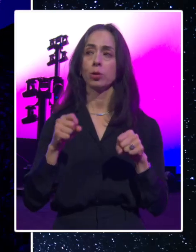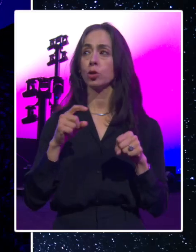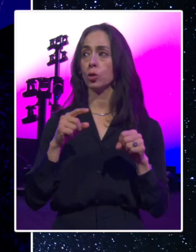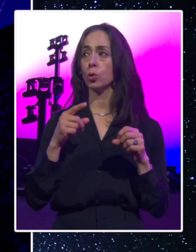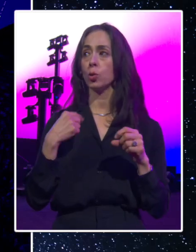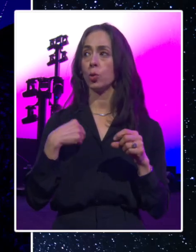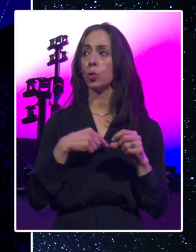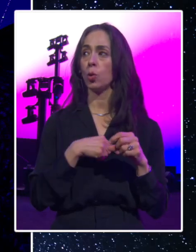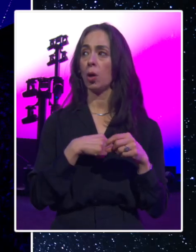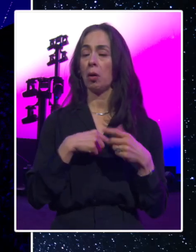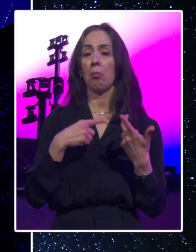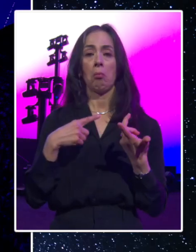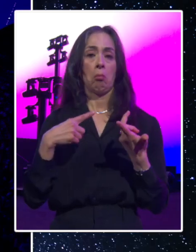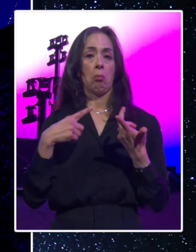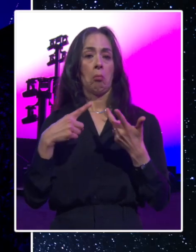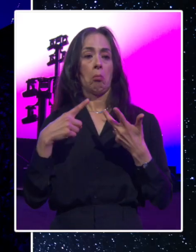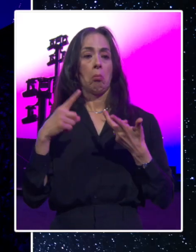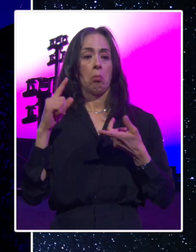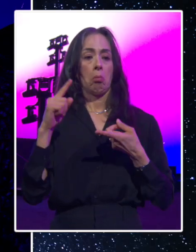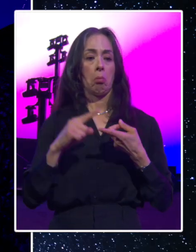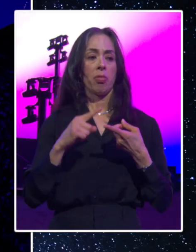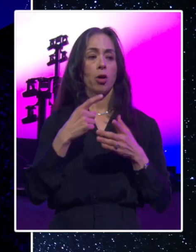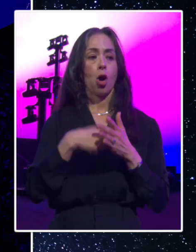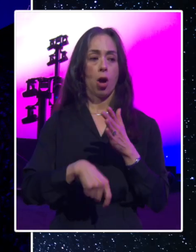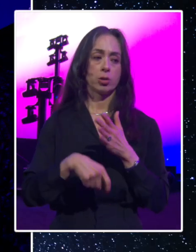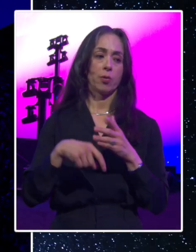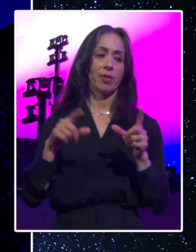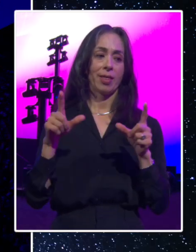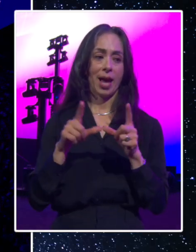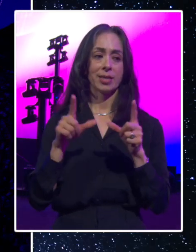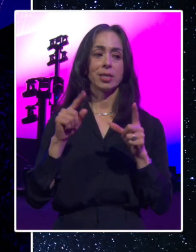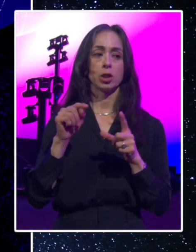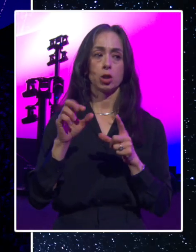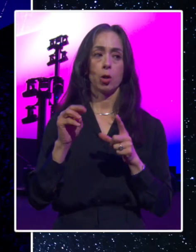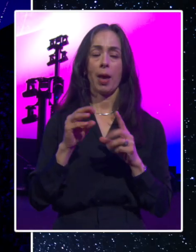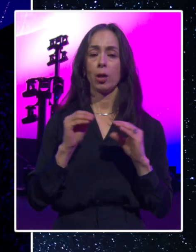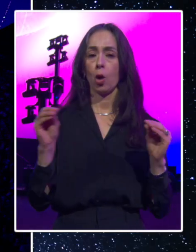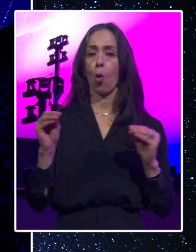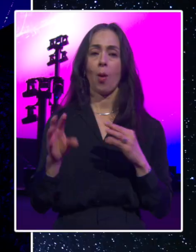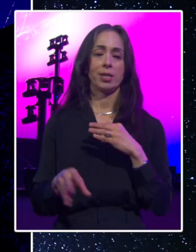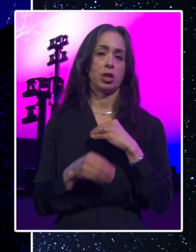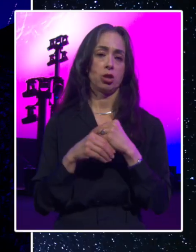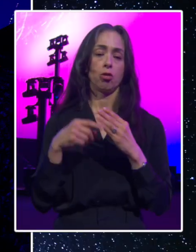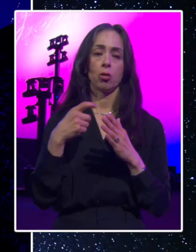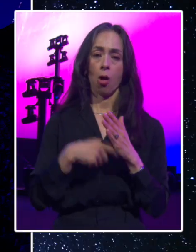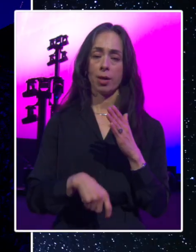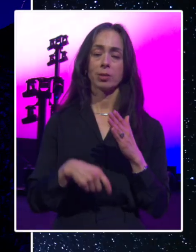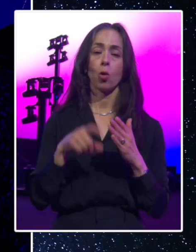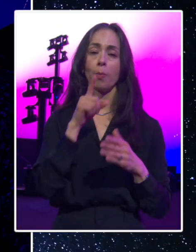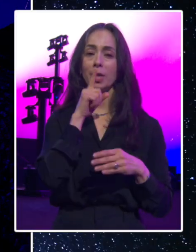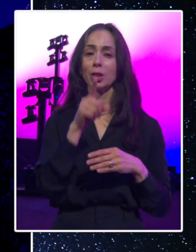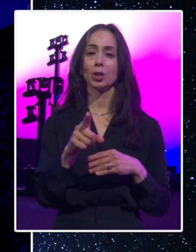you will be able to amortize the cost of the suite over the license term at no additional cost.